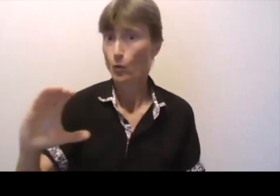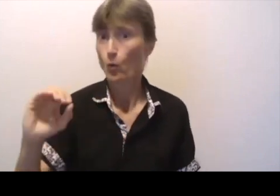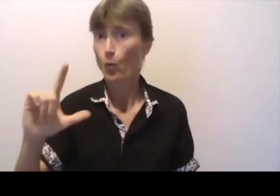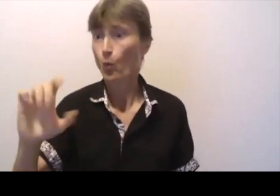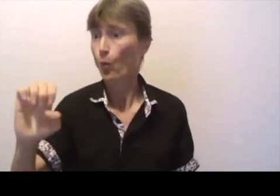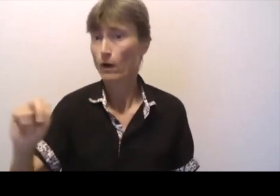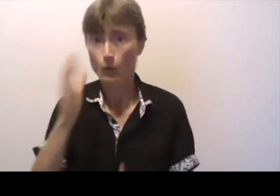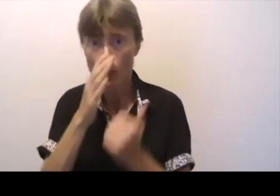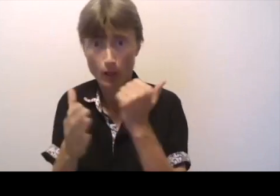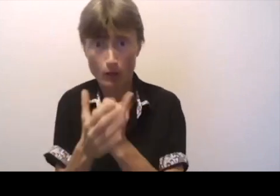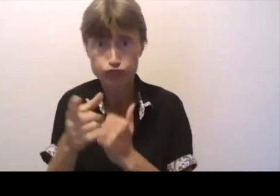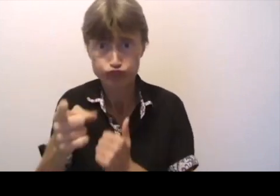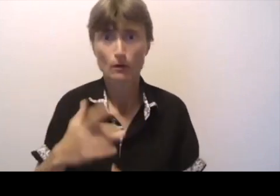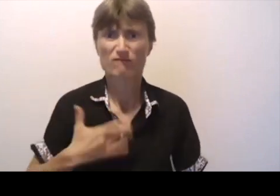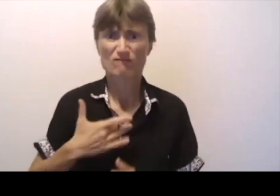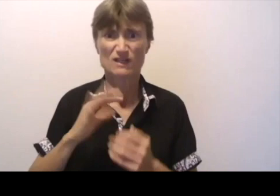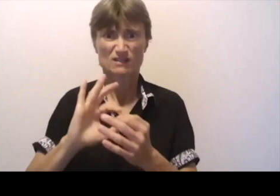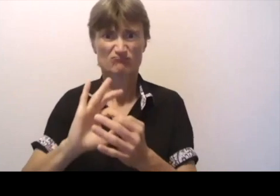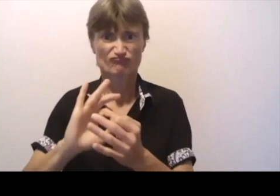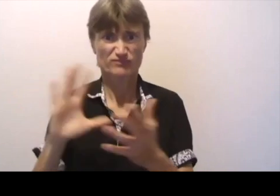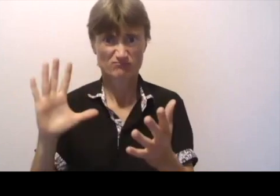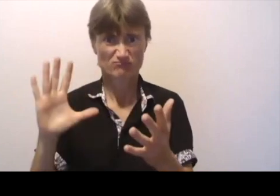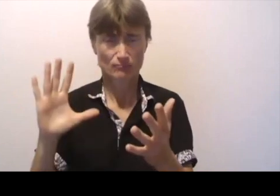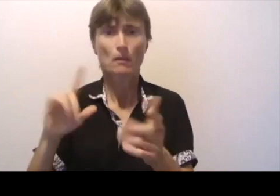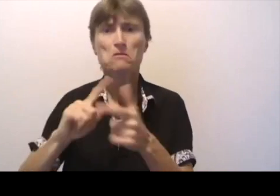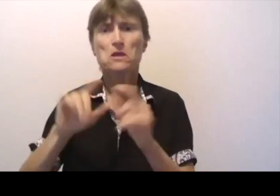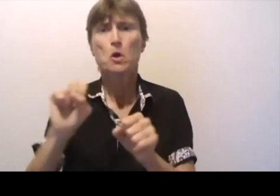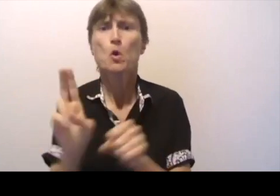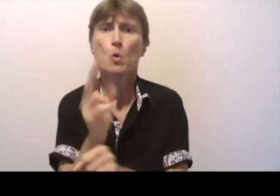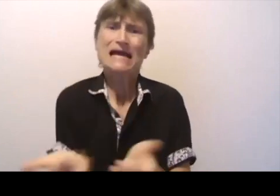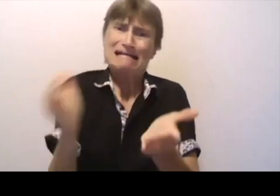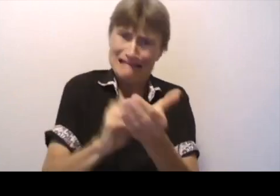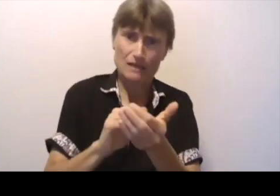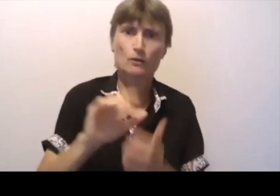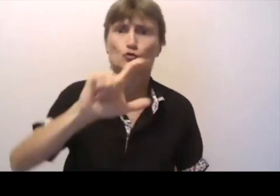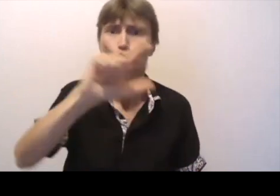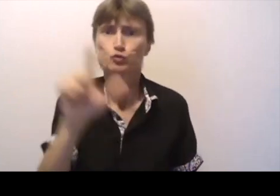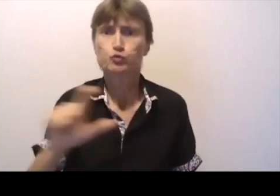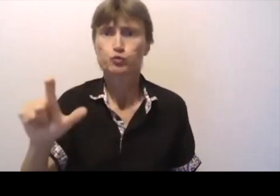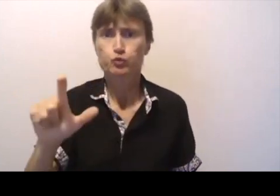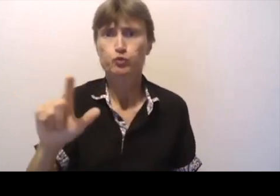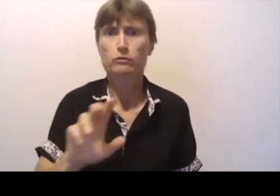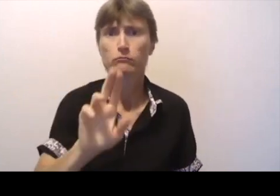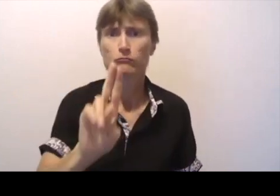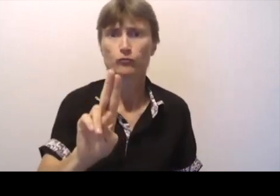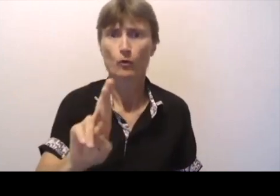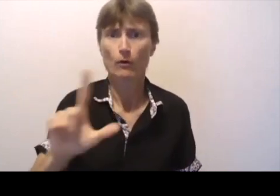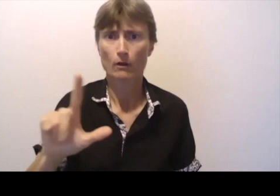use the exact same url that you use to access this webinar and if you need extra support feel free to email